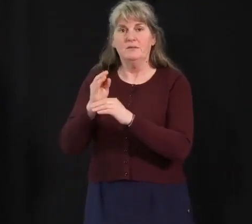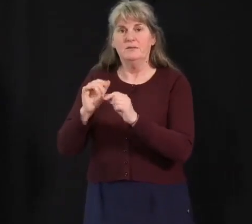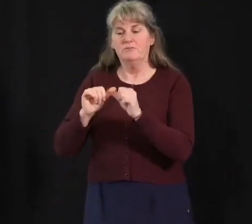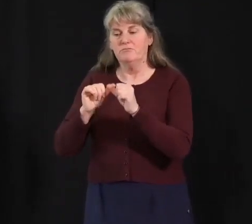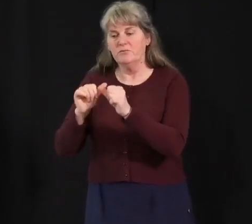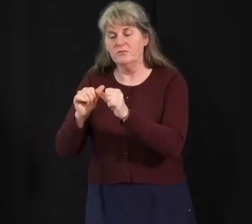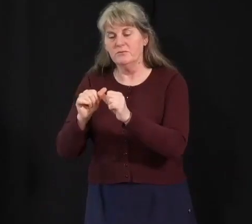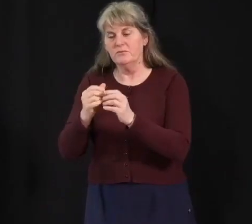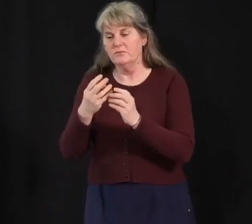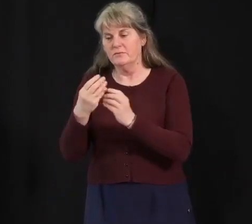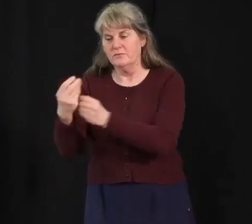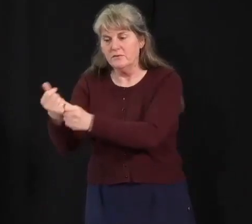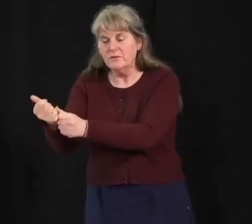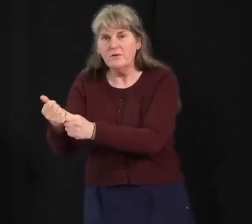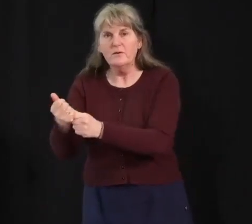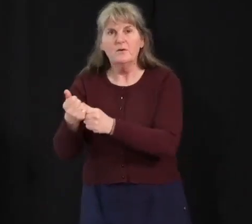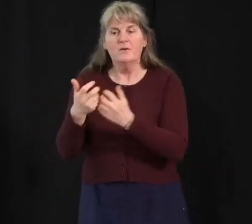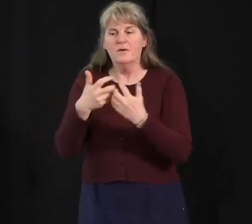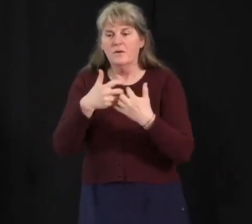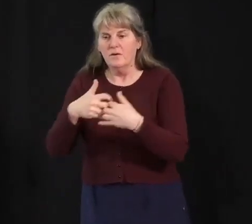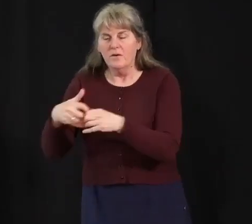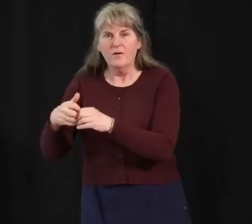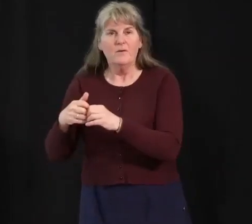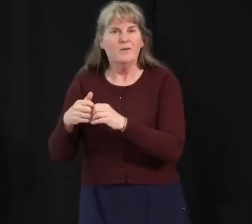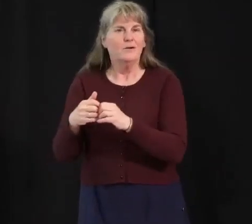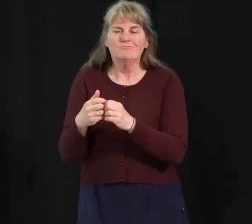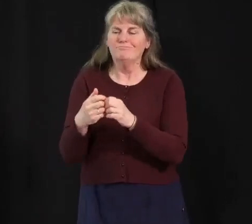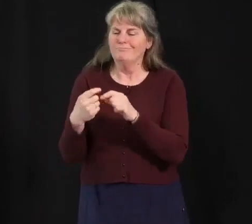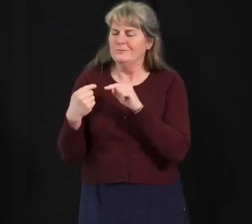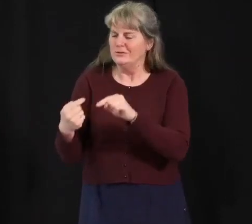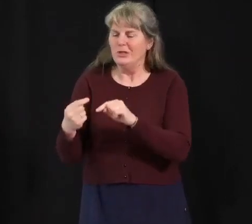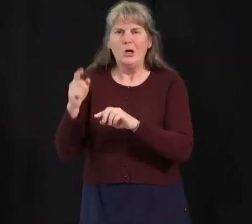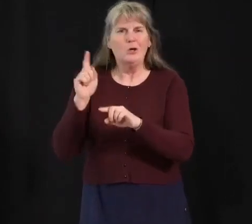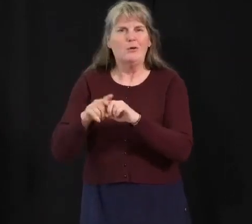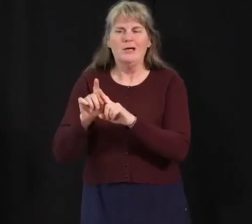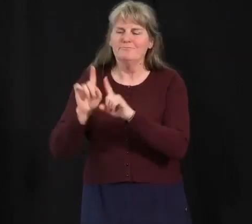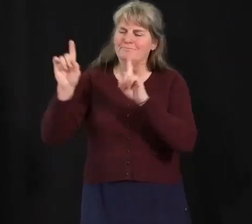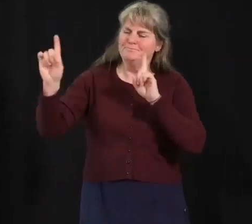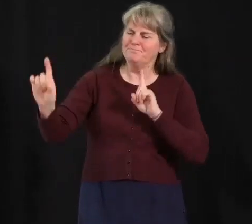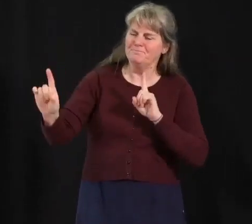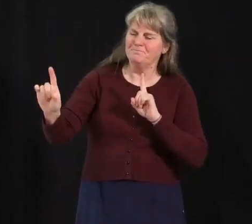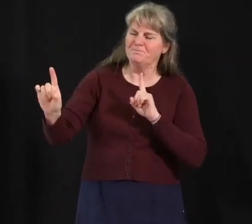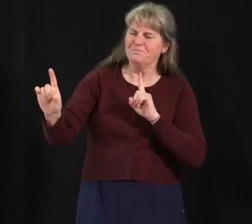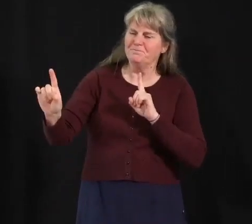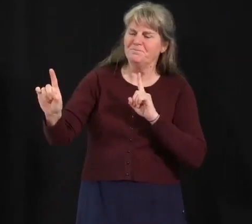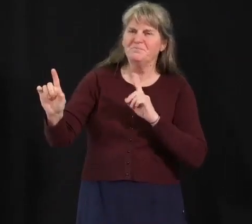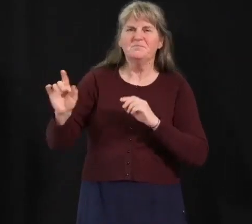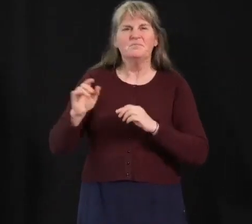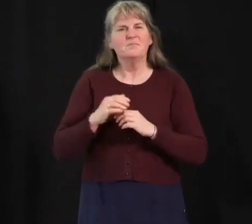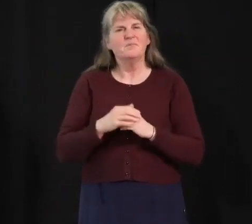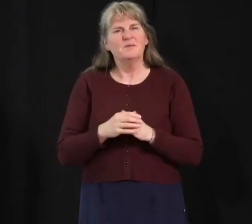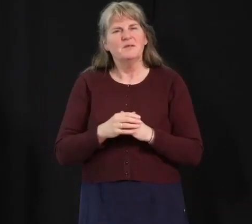not been directly closed but may have decided to close because of